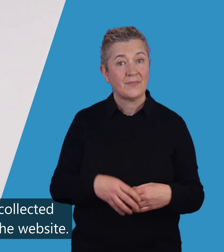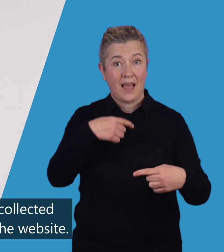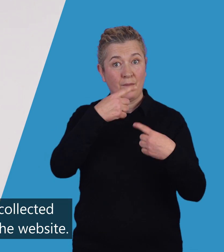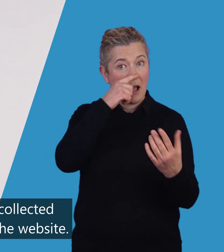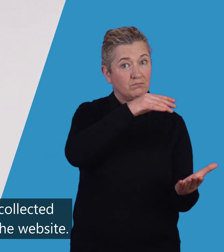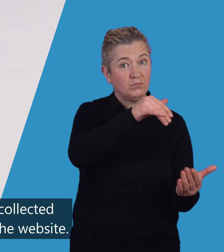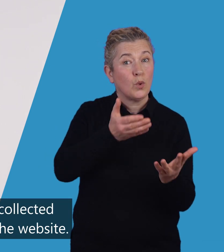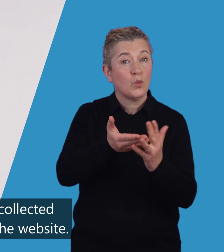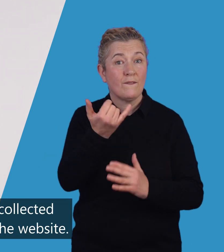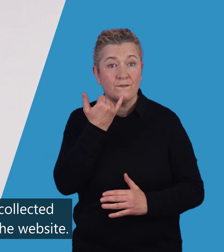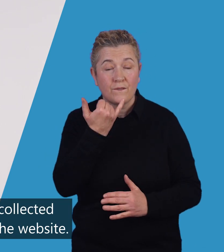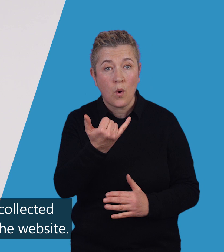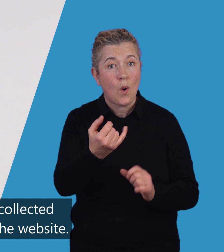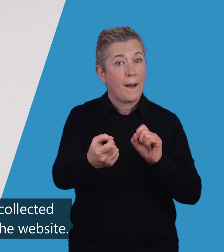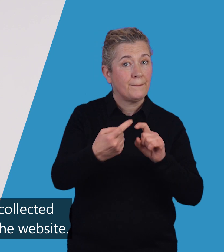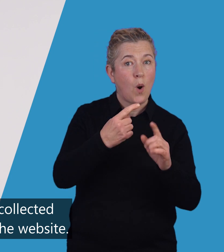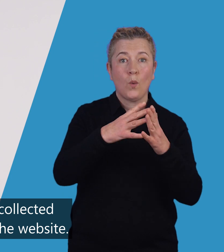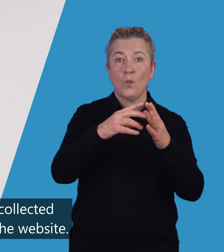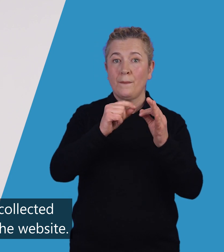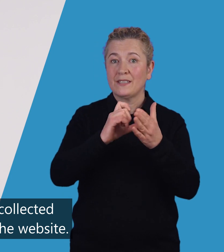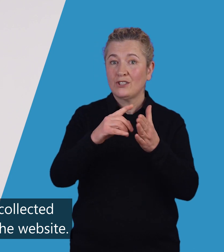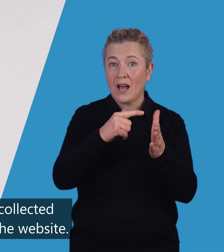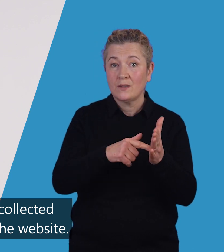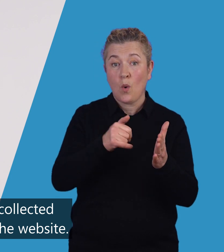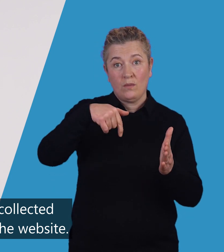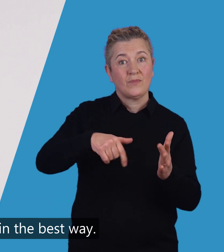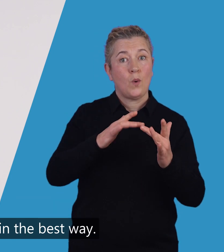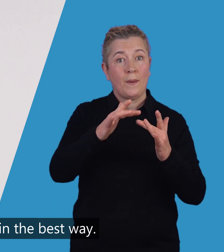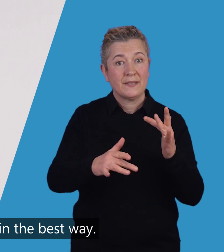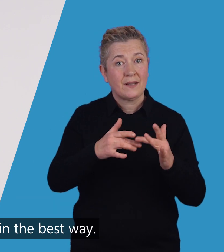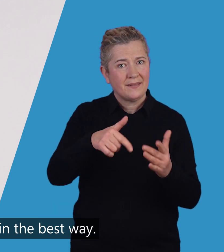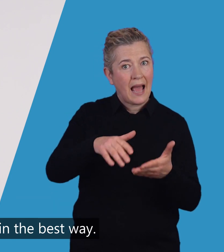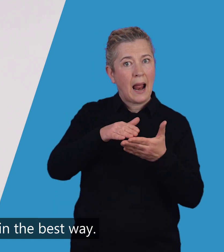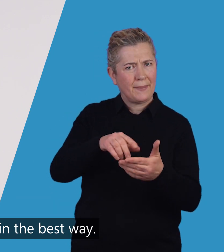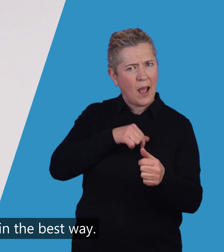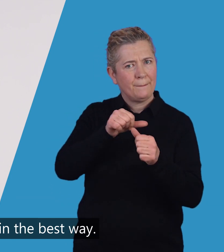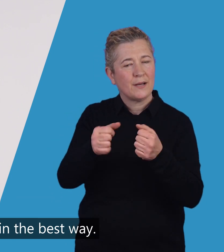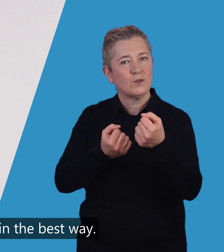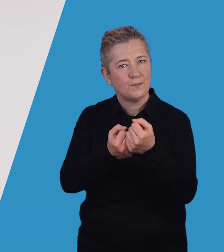Information can be collected via phone, email and the website. This helps us to assist you in the best way.